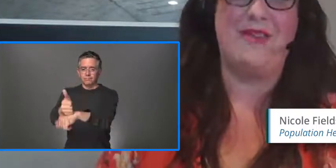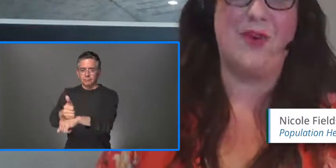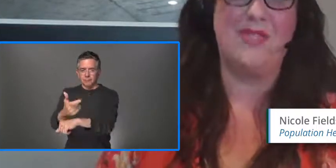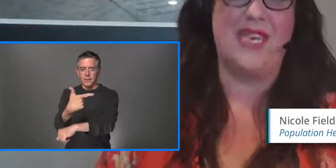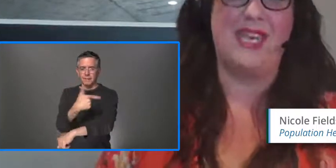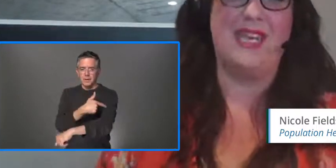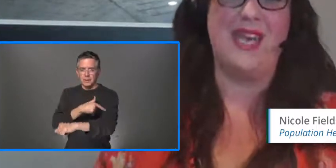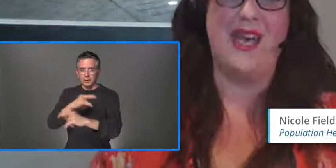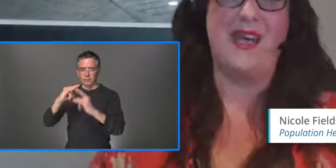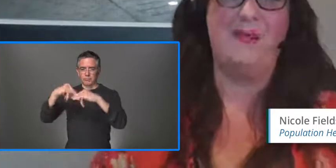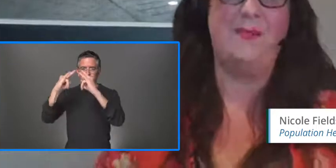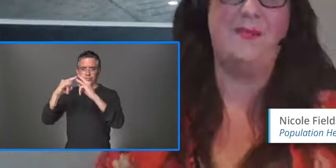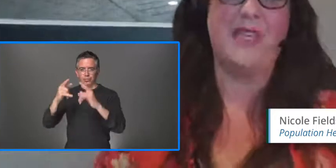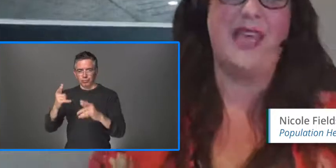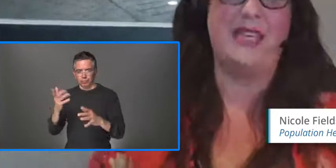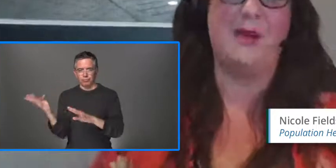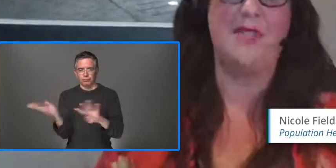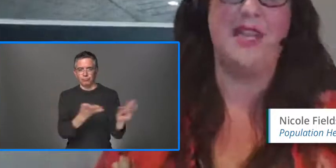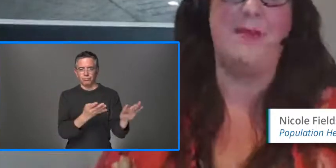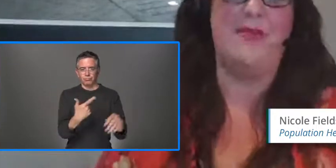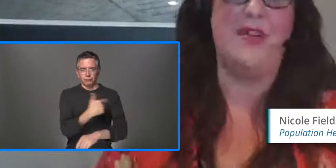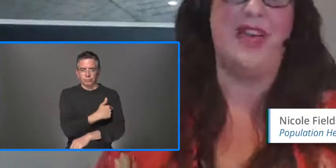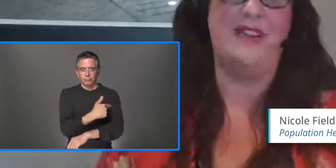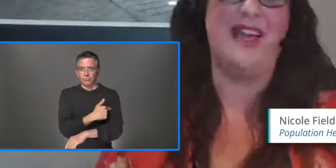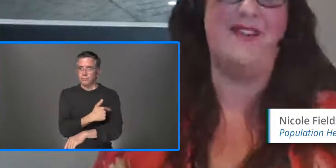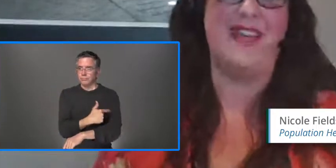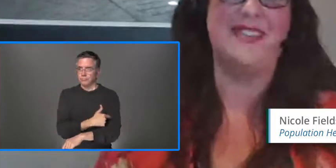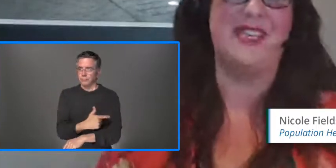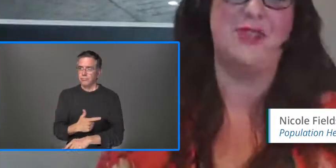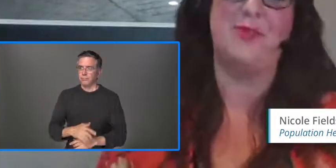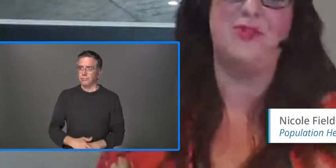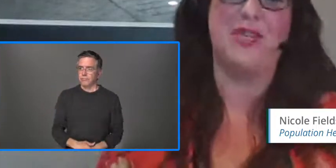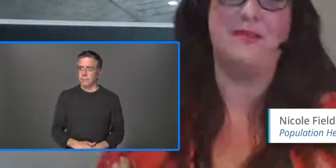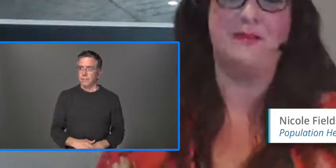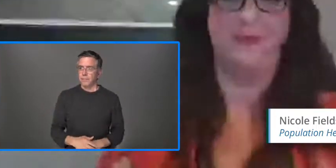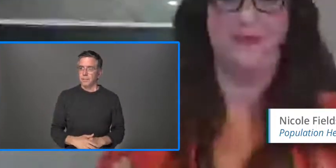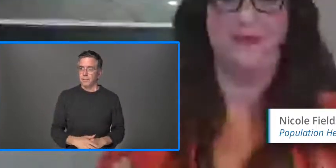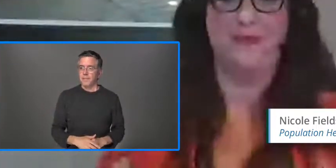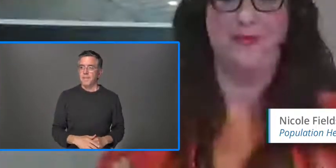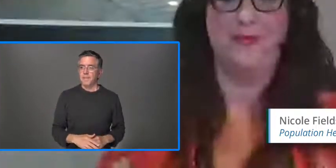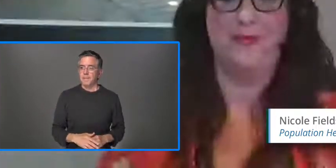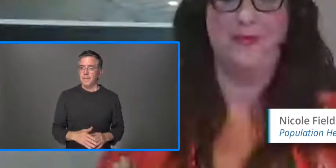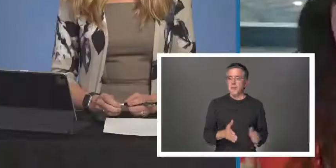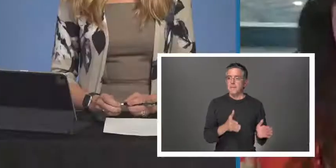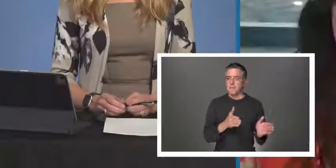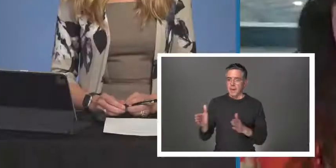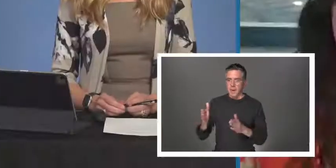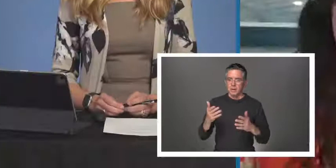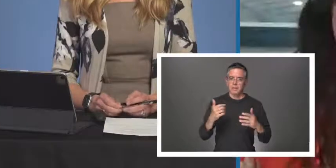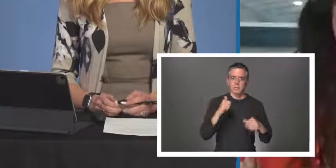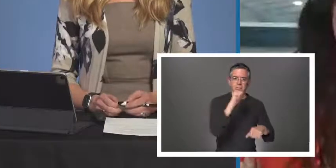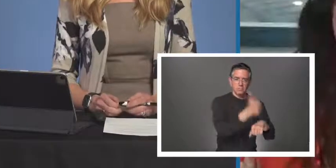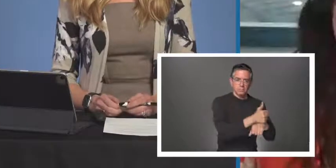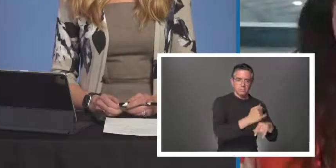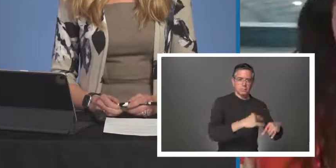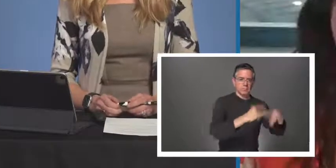to get folks in and come to them for that vaccine distribution. Thanks, Nicole.